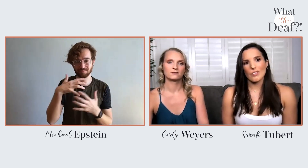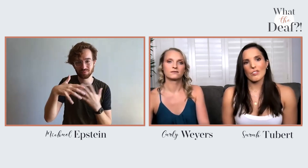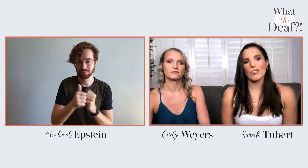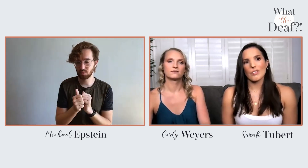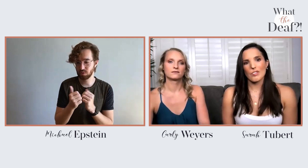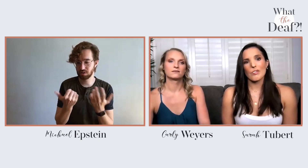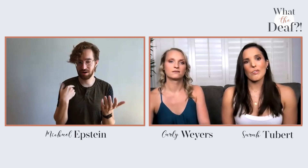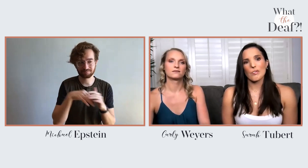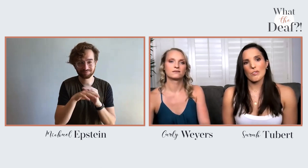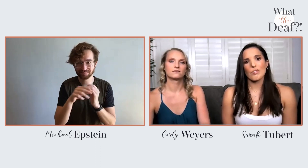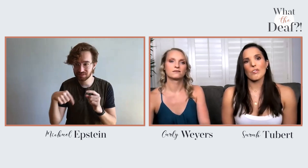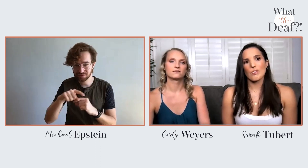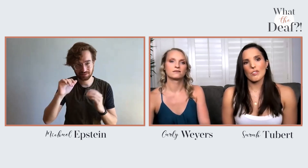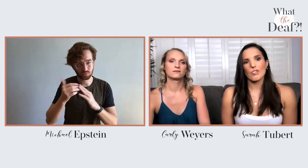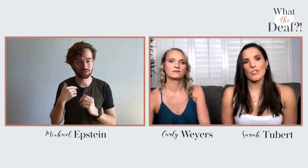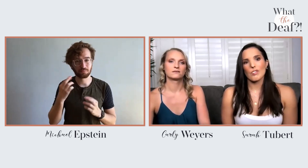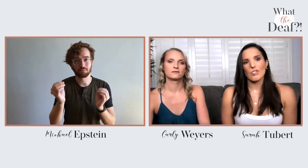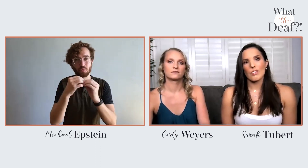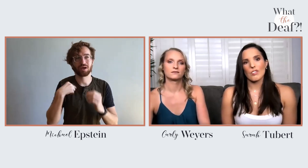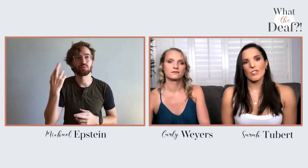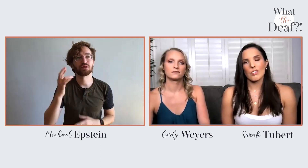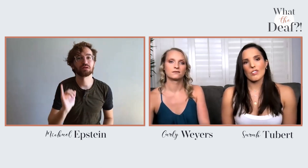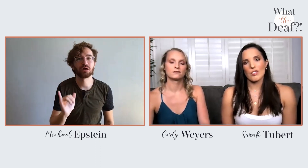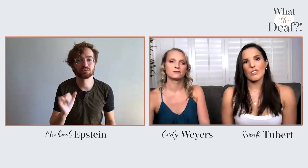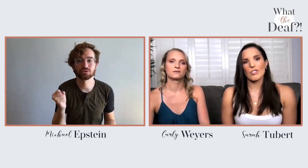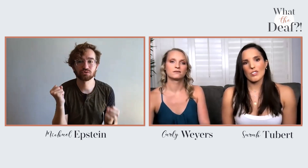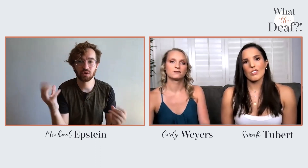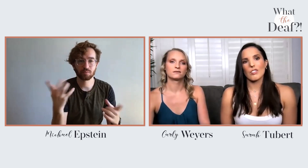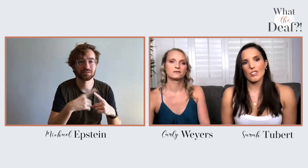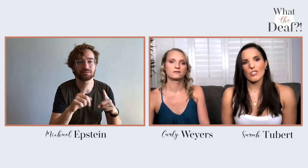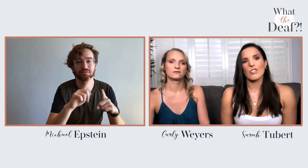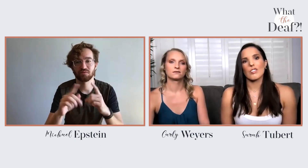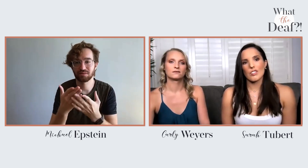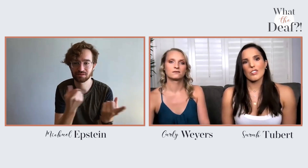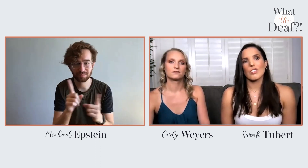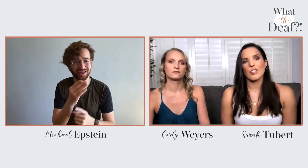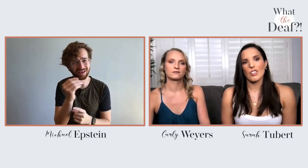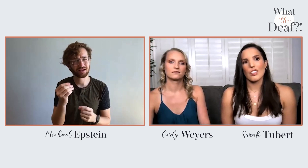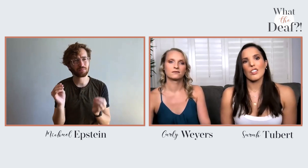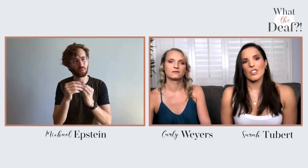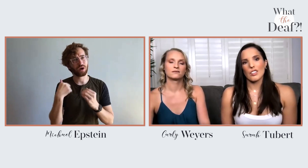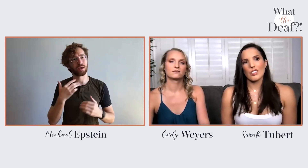the more I interact with people of different walks of life, the more I realize there are so many different things happening